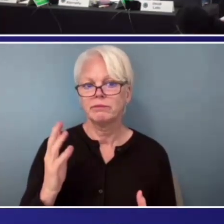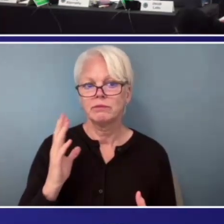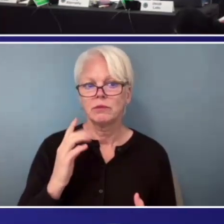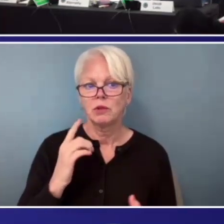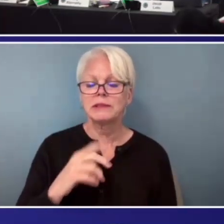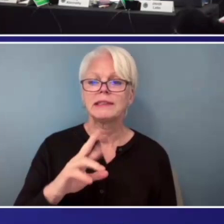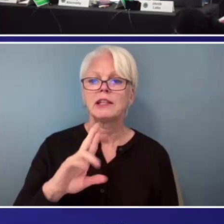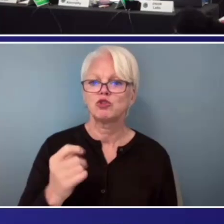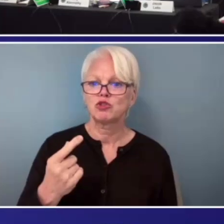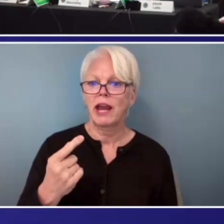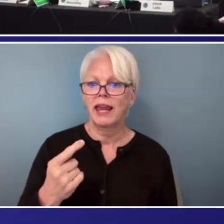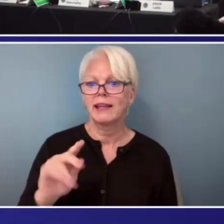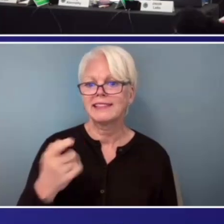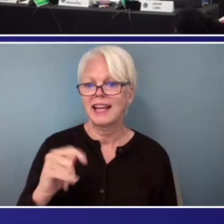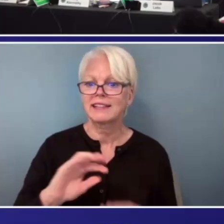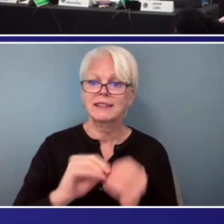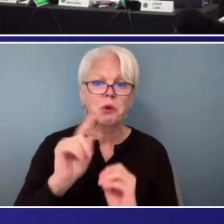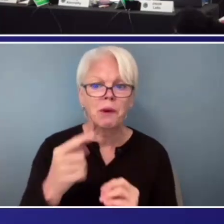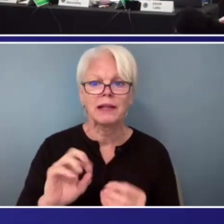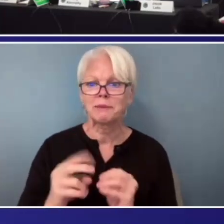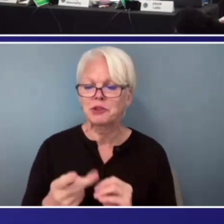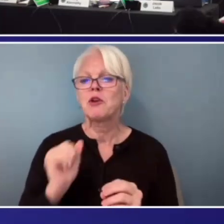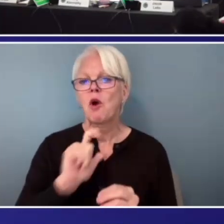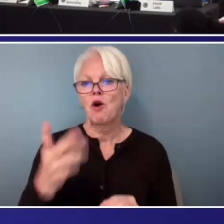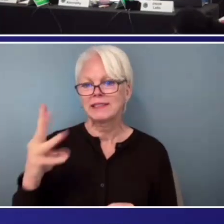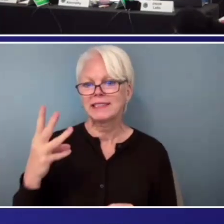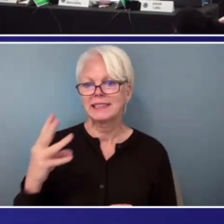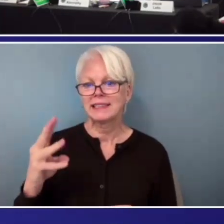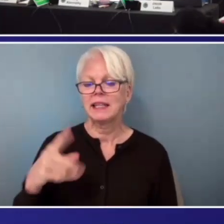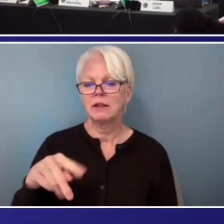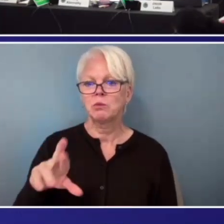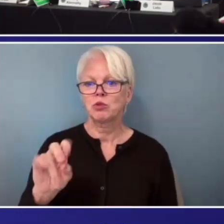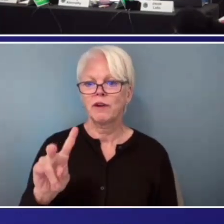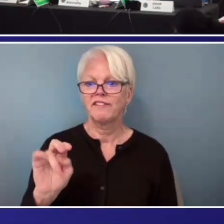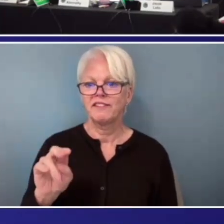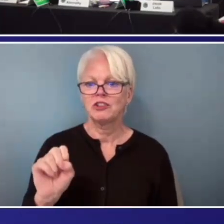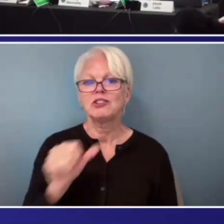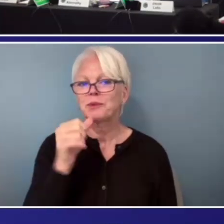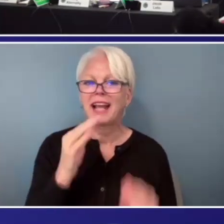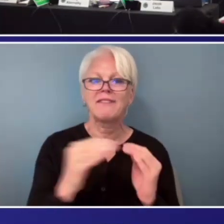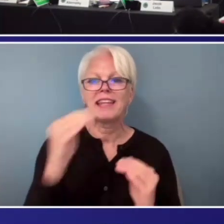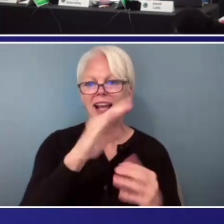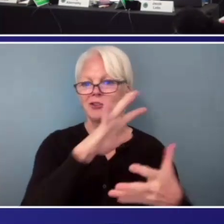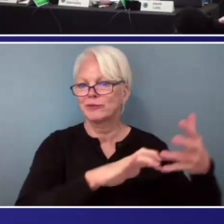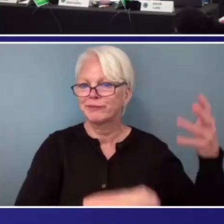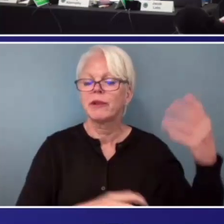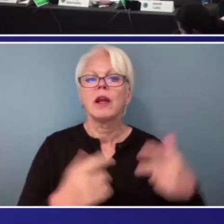reg text number two, all 16 provisions so we won't have a lot of excess stuff. Now that we've talked about all of this, we can streamline it a little better for next